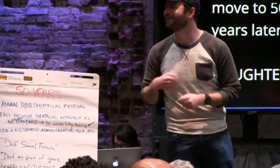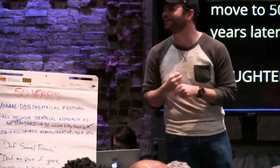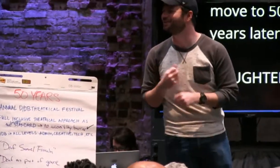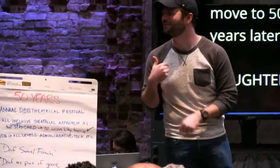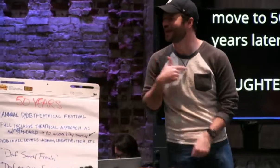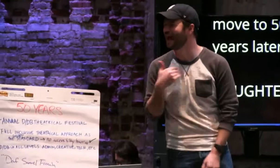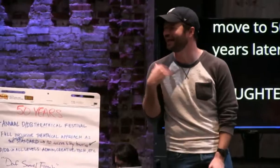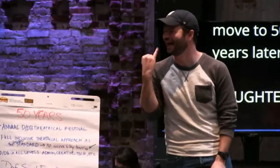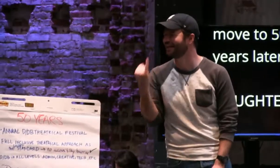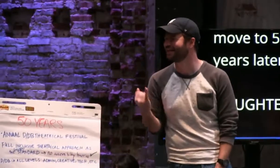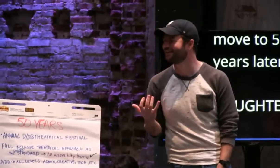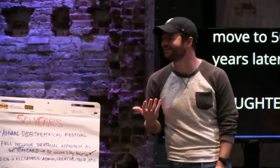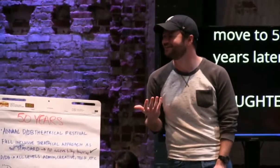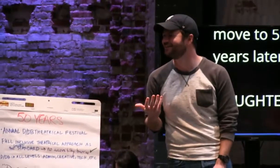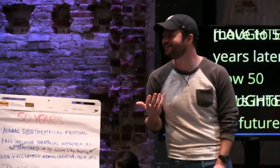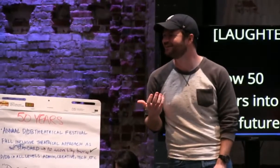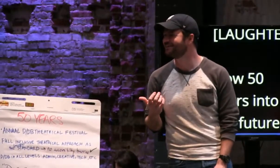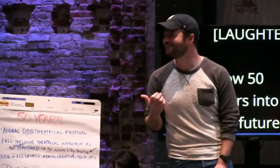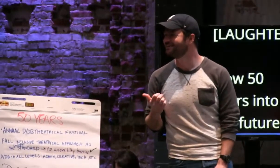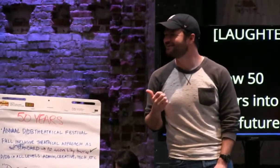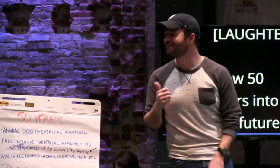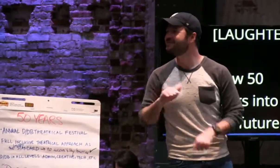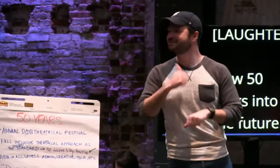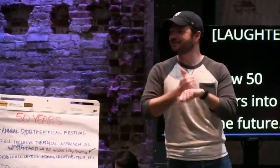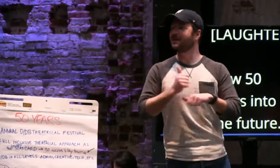What were the three most important things?